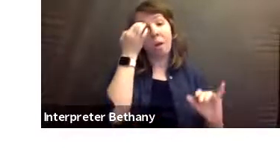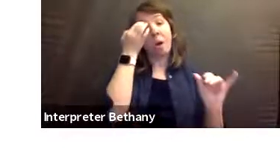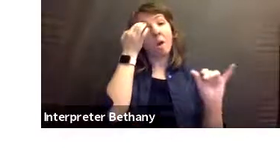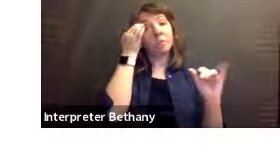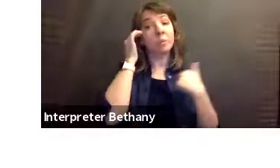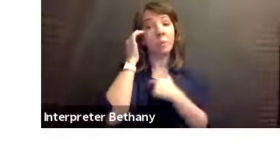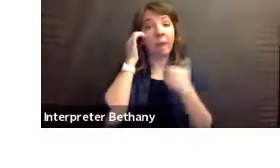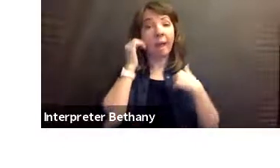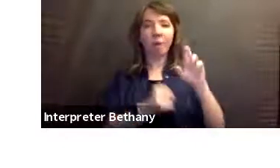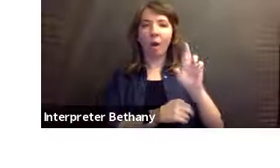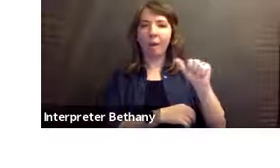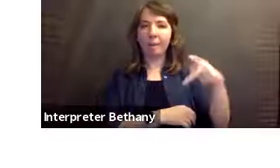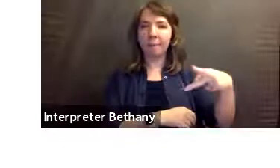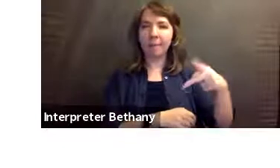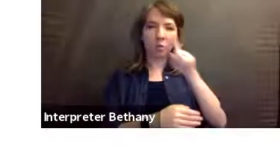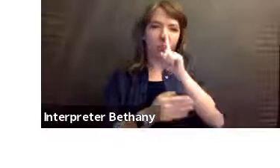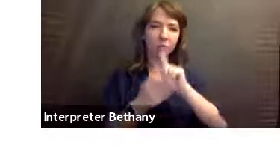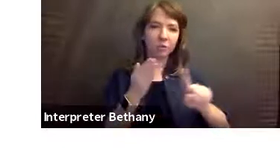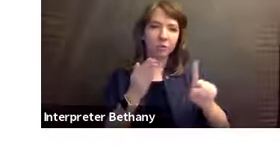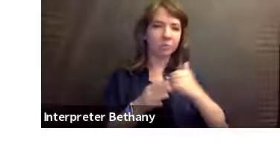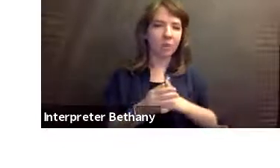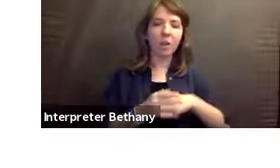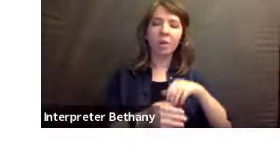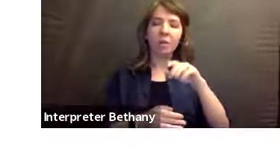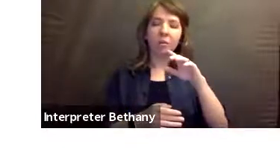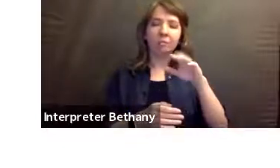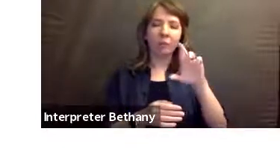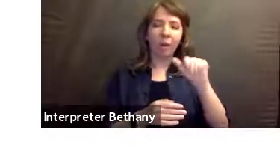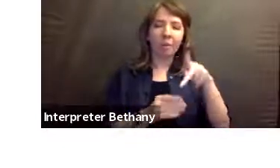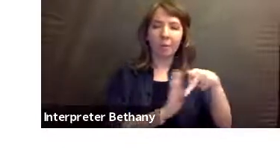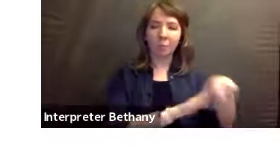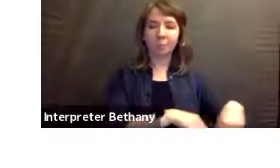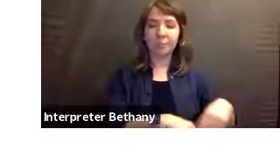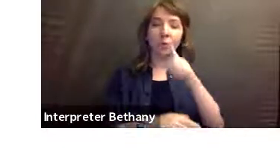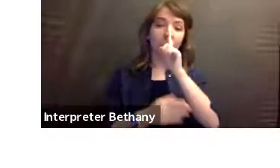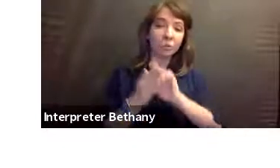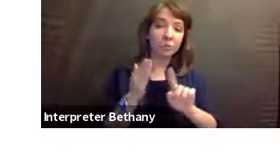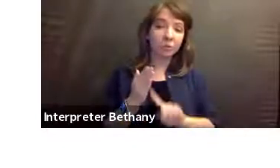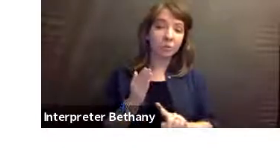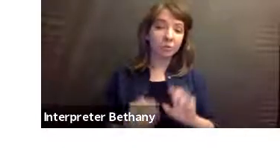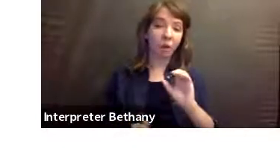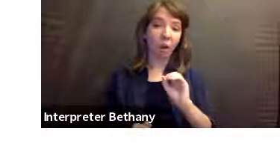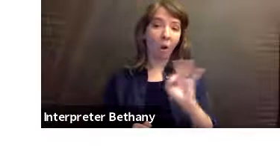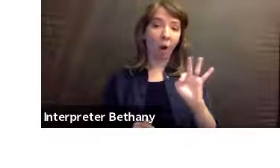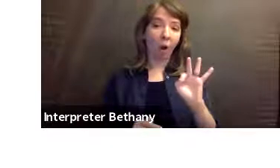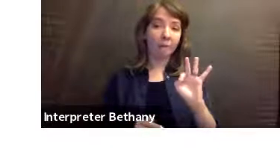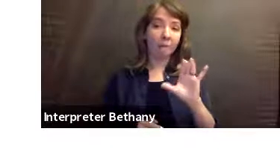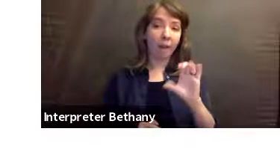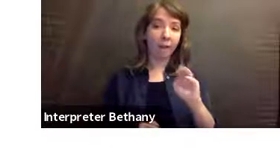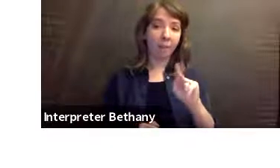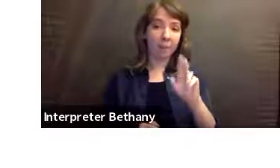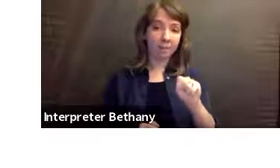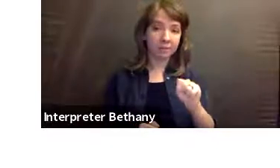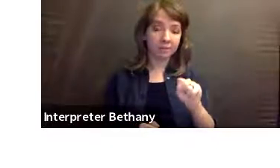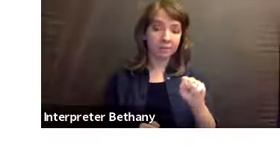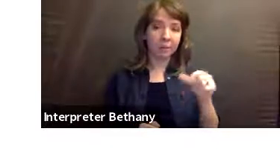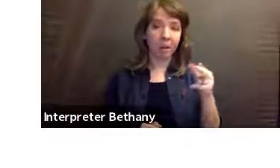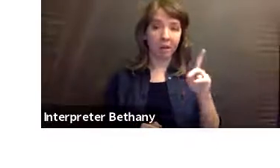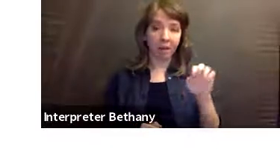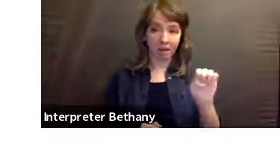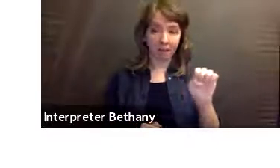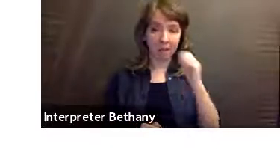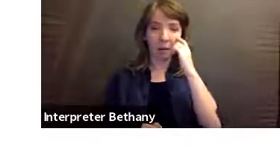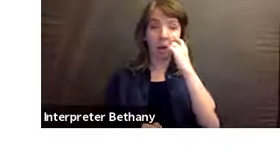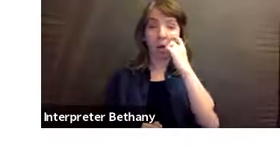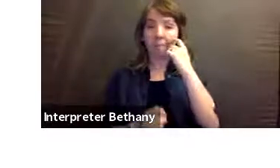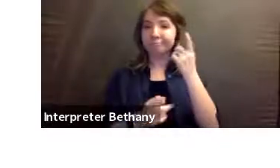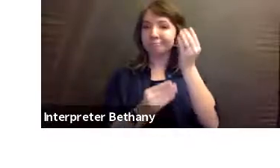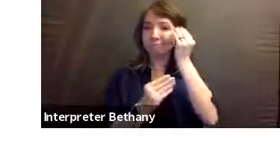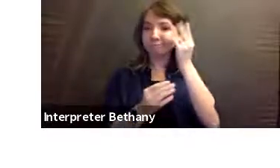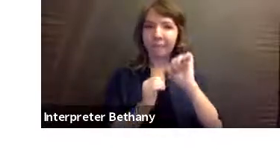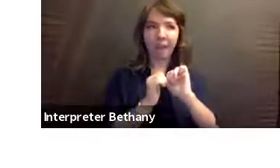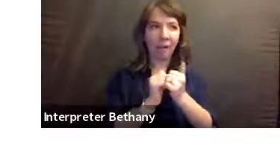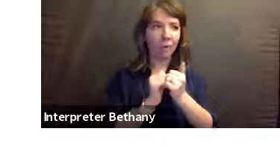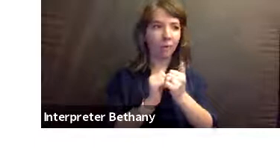Linda Kobashigawa: And for faculty as well. It has a lot of information about how to contact us how to access ebooks textbooks on reserve if they need to do some reading videos.